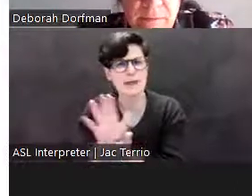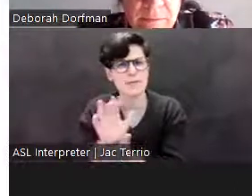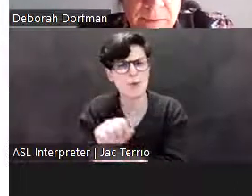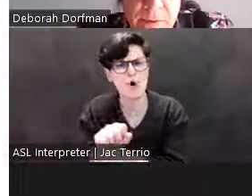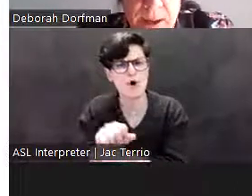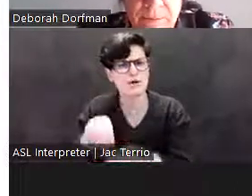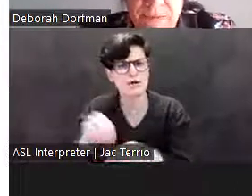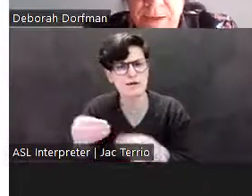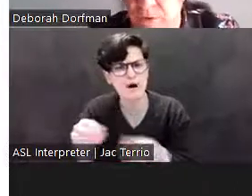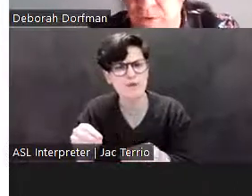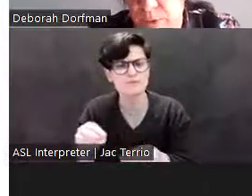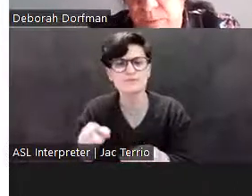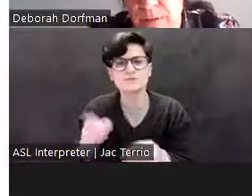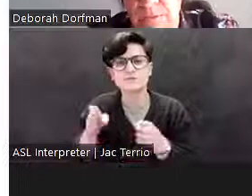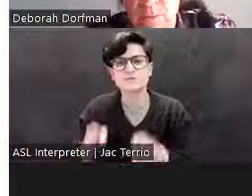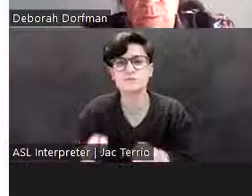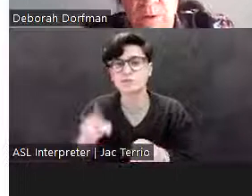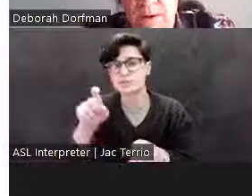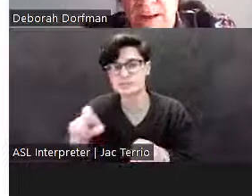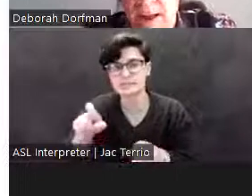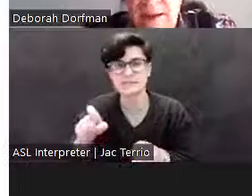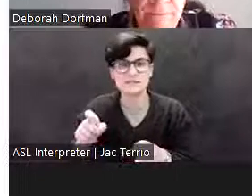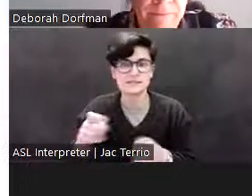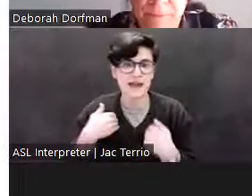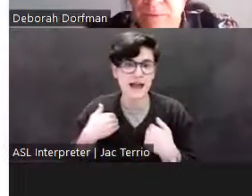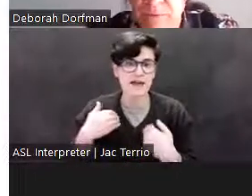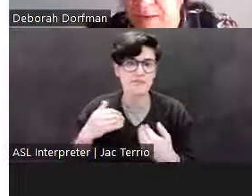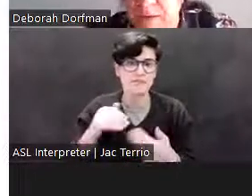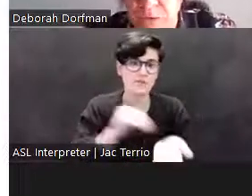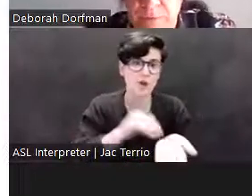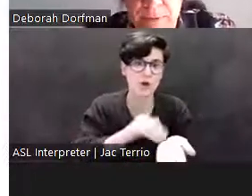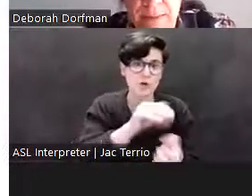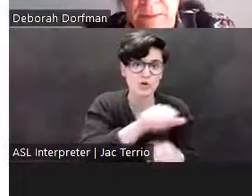to, you know, have doctors appointments, or have some sort of medical treatment in the